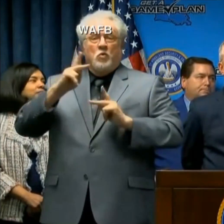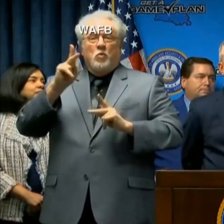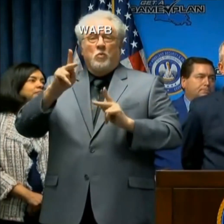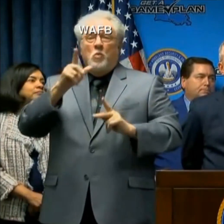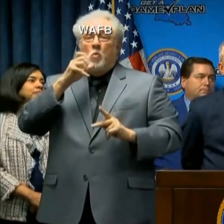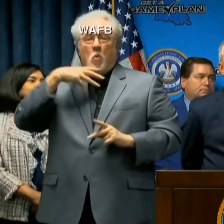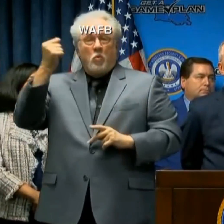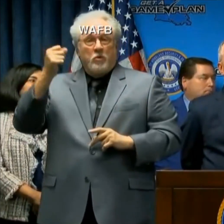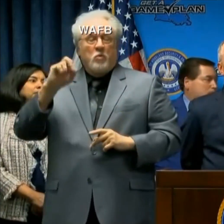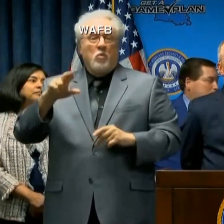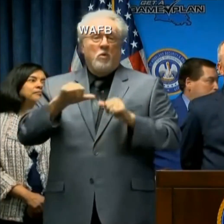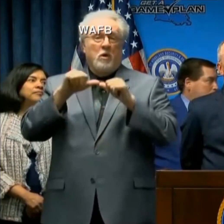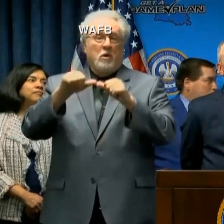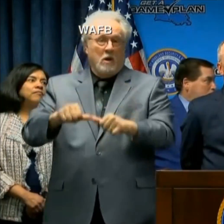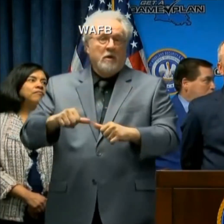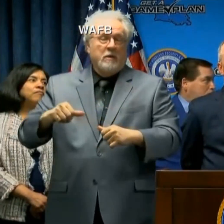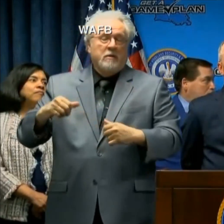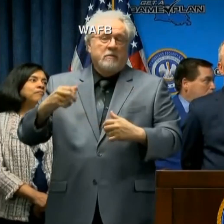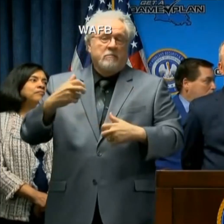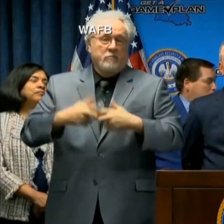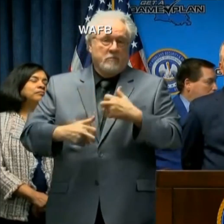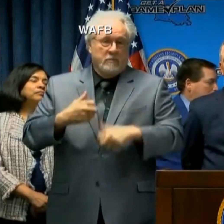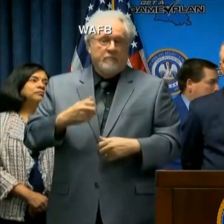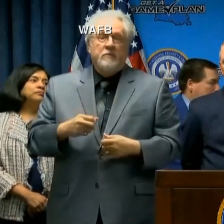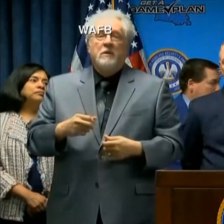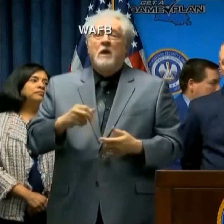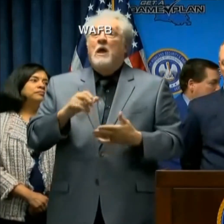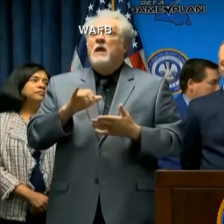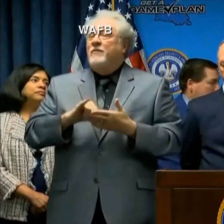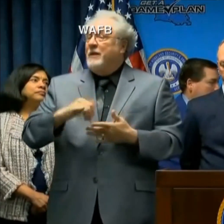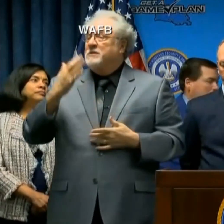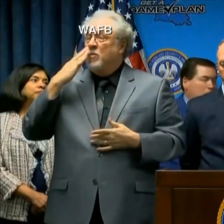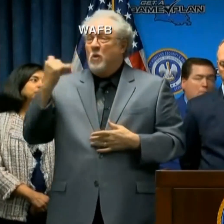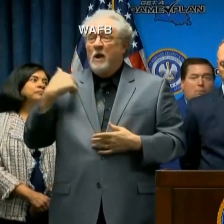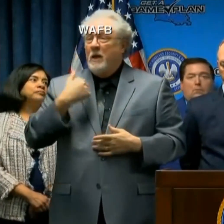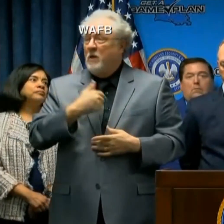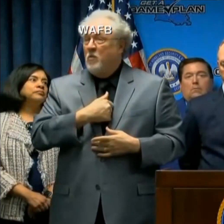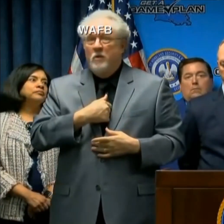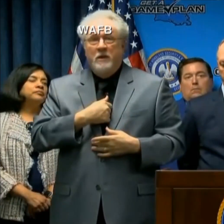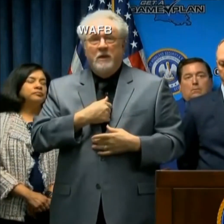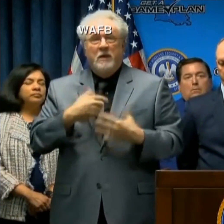or chronic conditions that's also the reason that we in collaboration with the